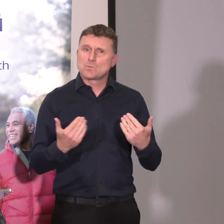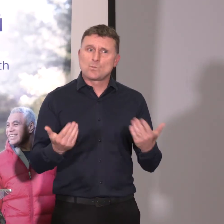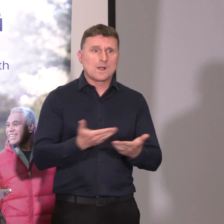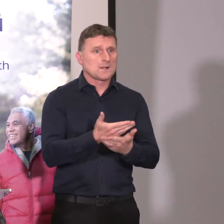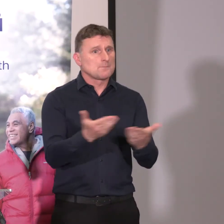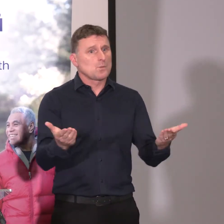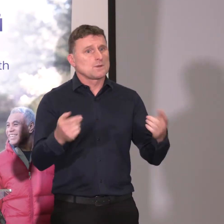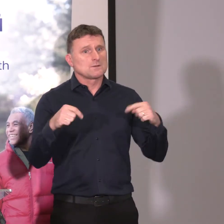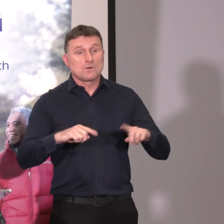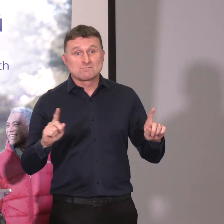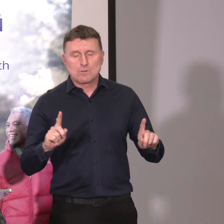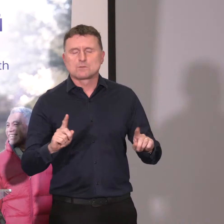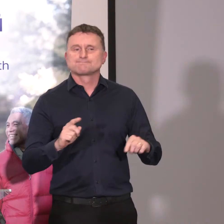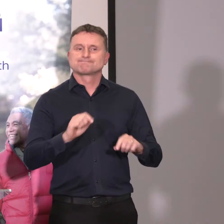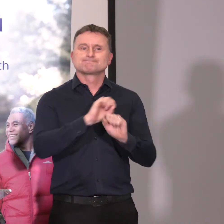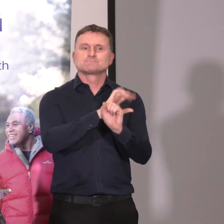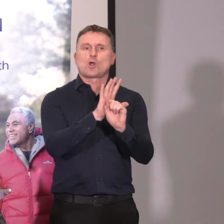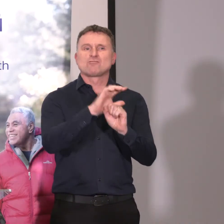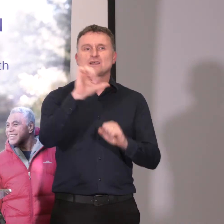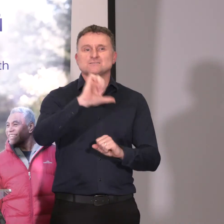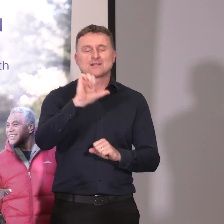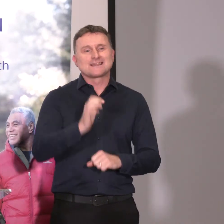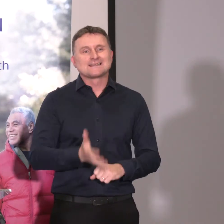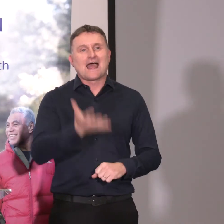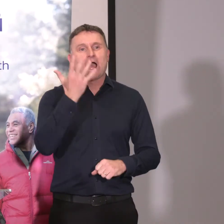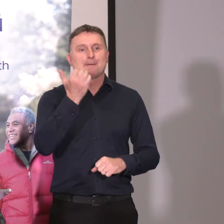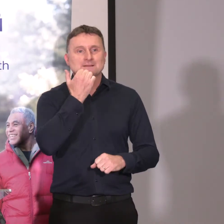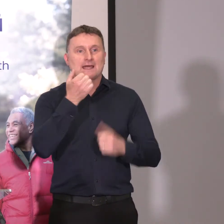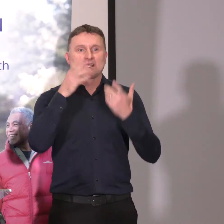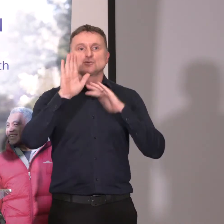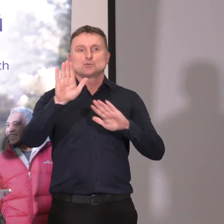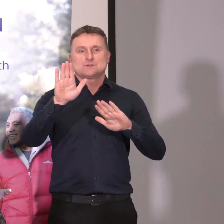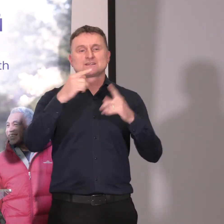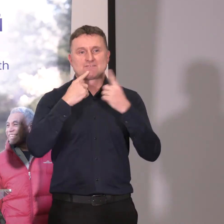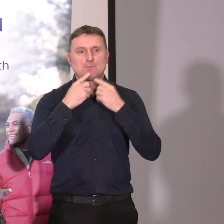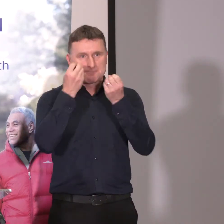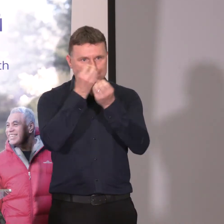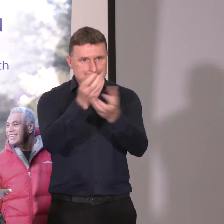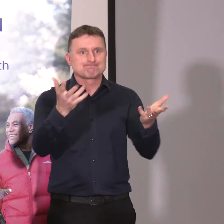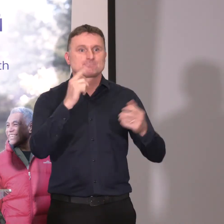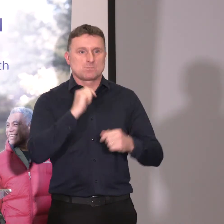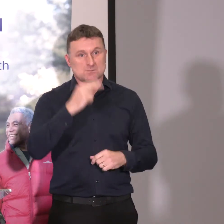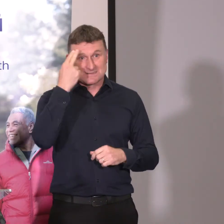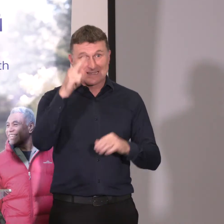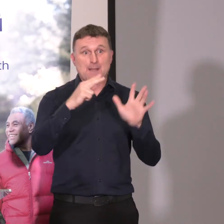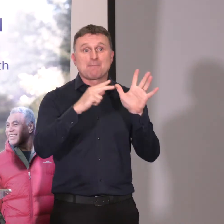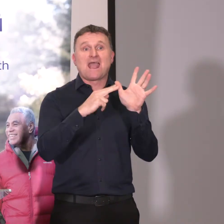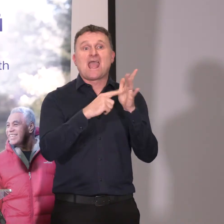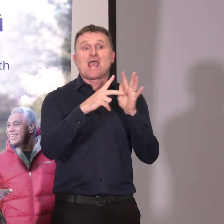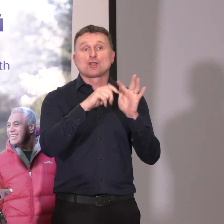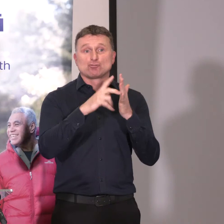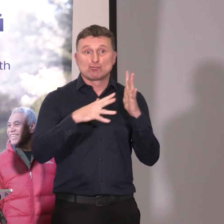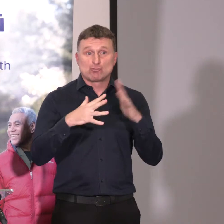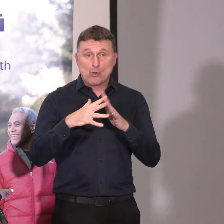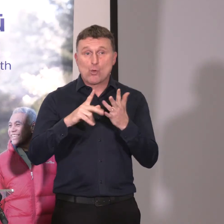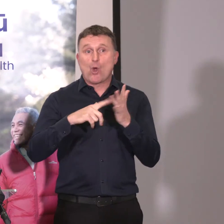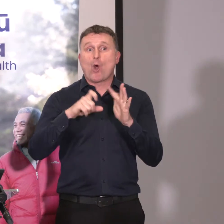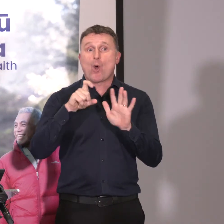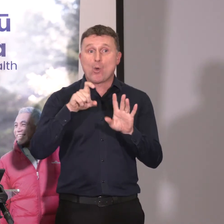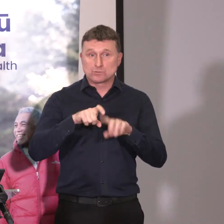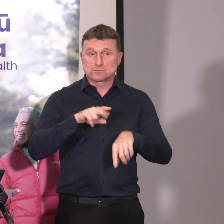Welcome all to this update on